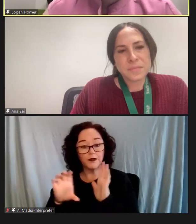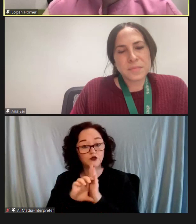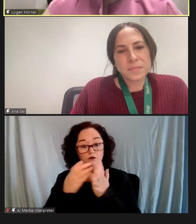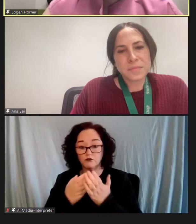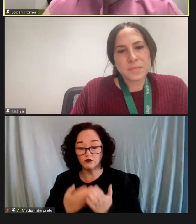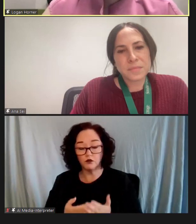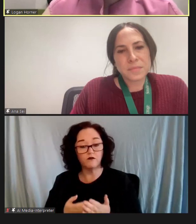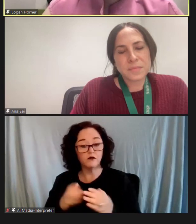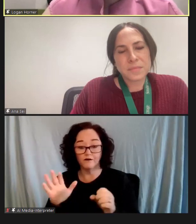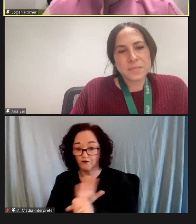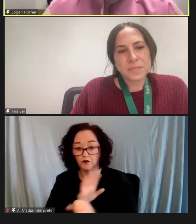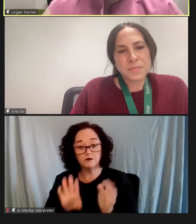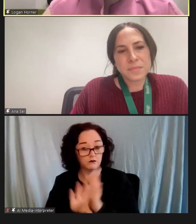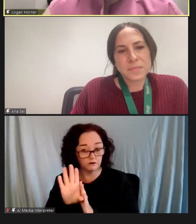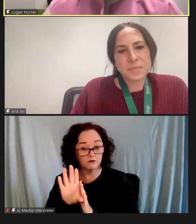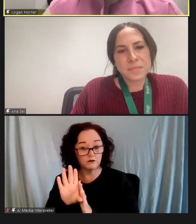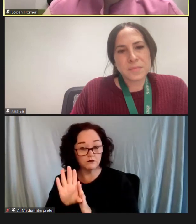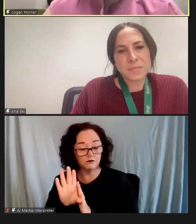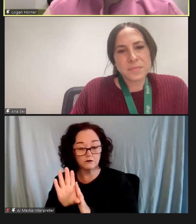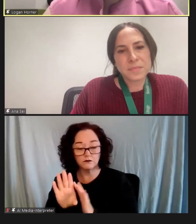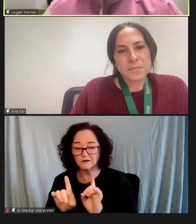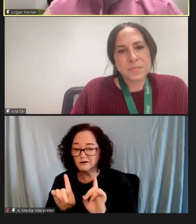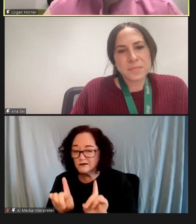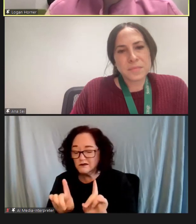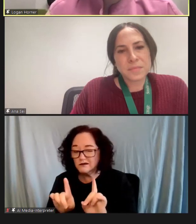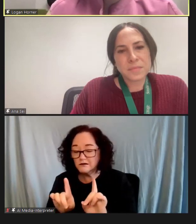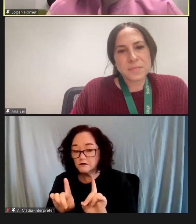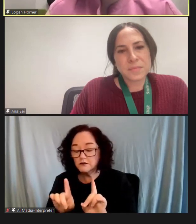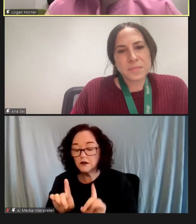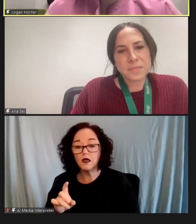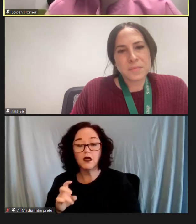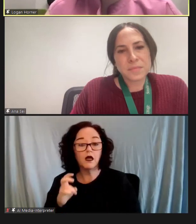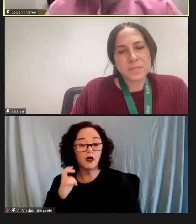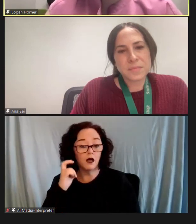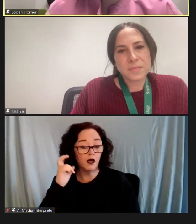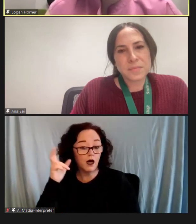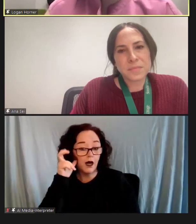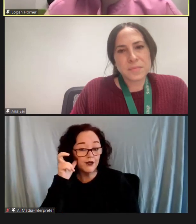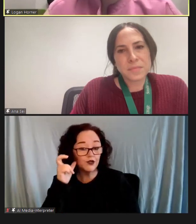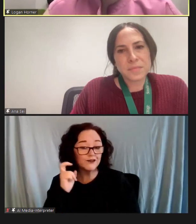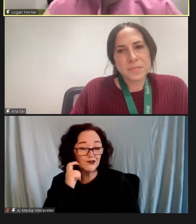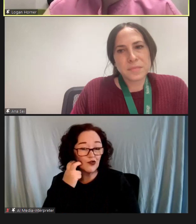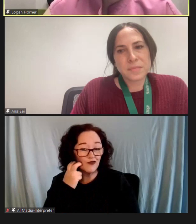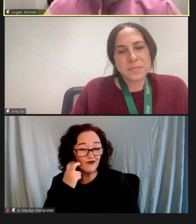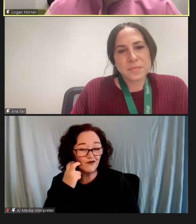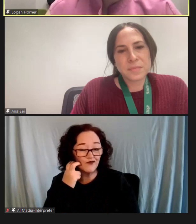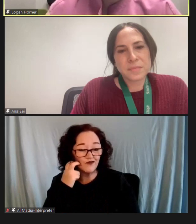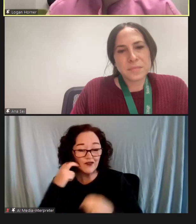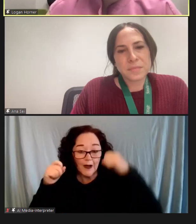formed but then our auditory nerve isn't